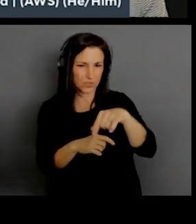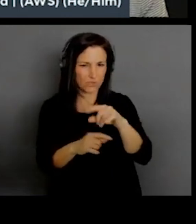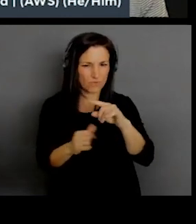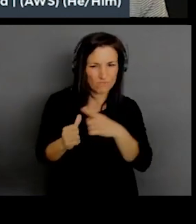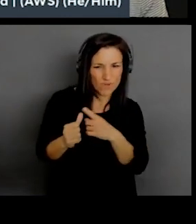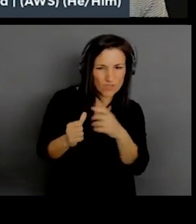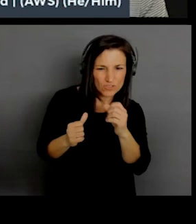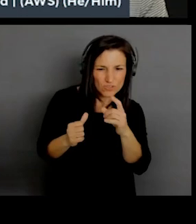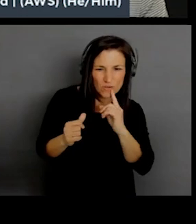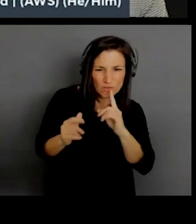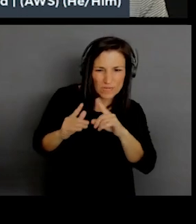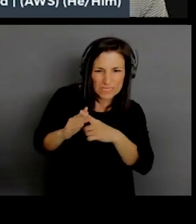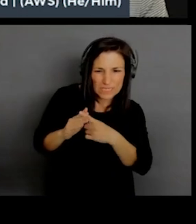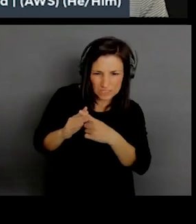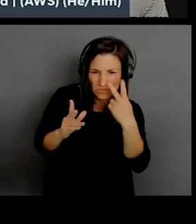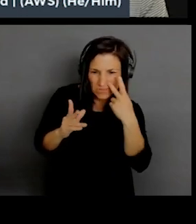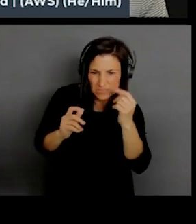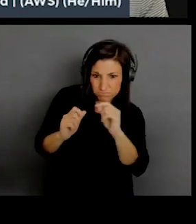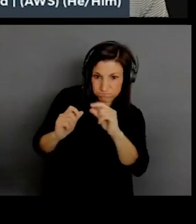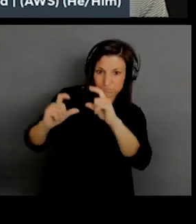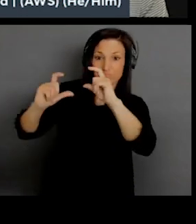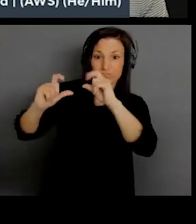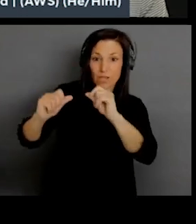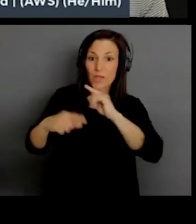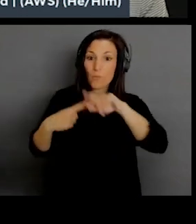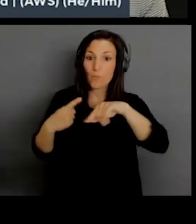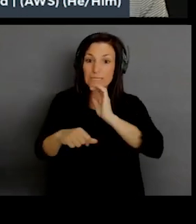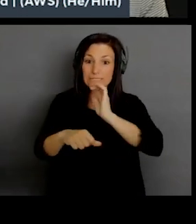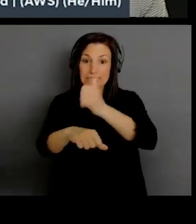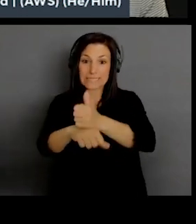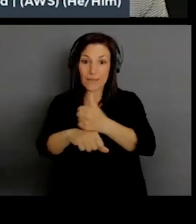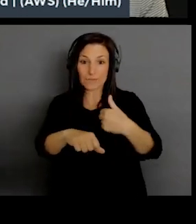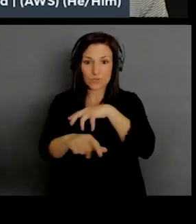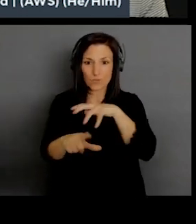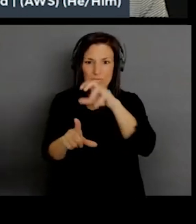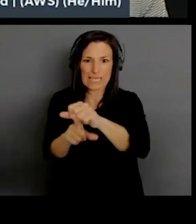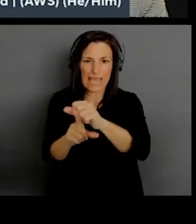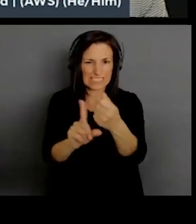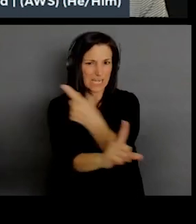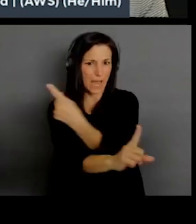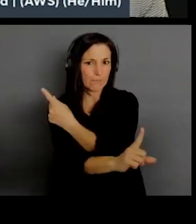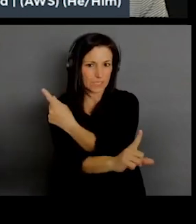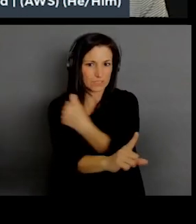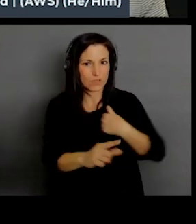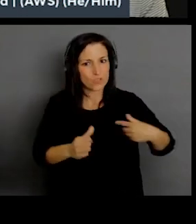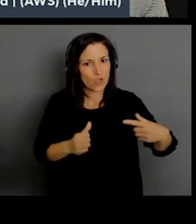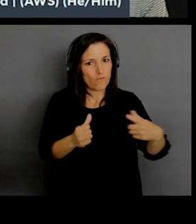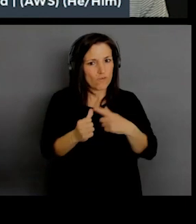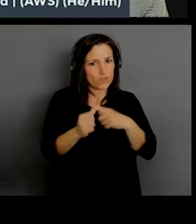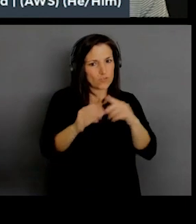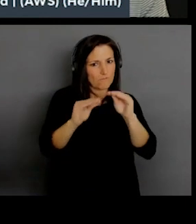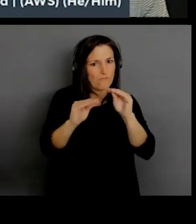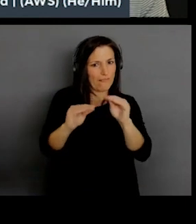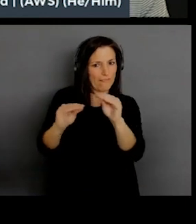And once we figure out that the workload has stabilized, we also catch up the memory. So we fill in the buffers and anything else needed for it.